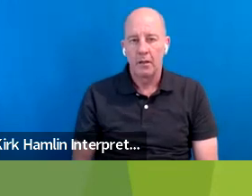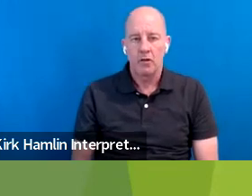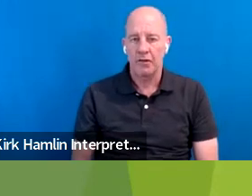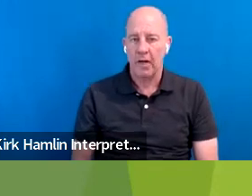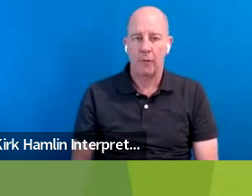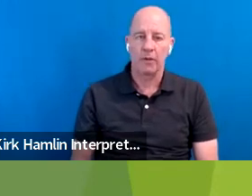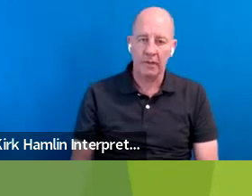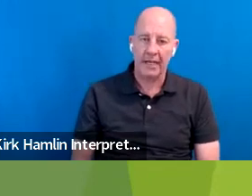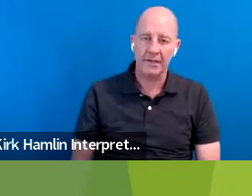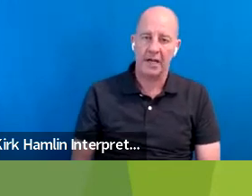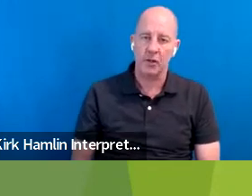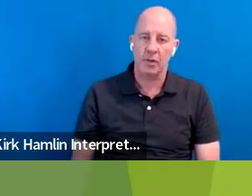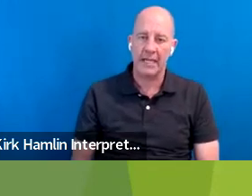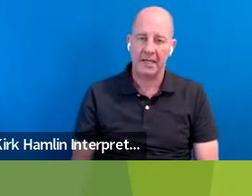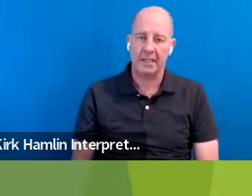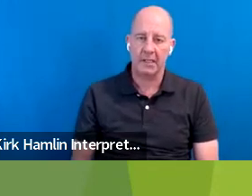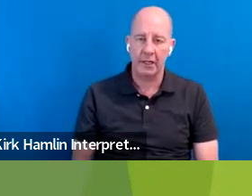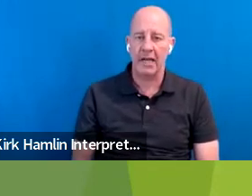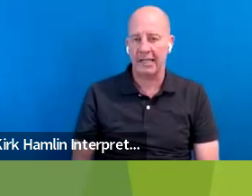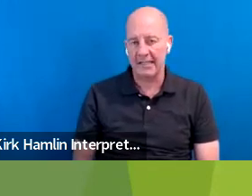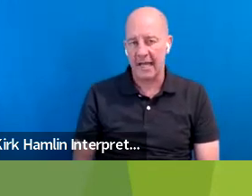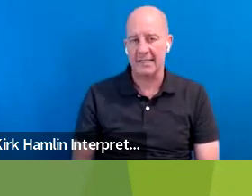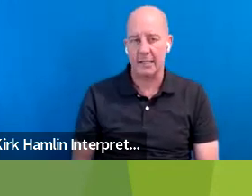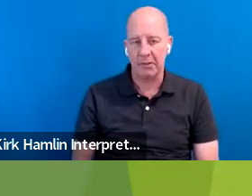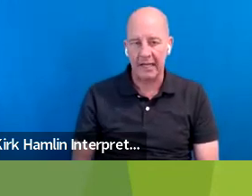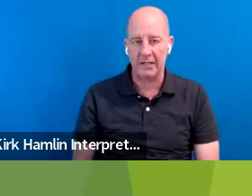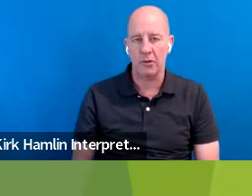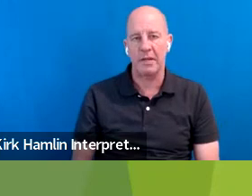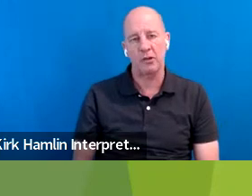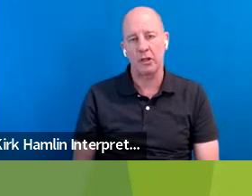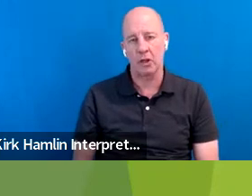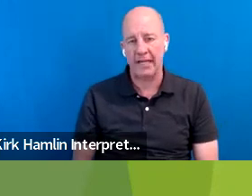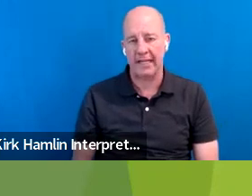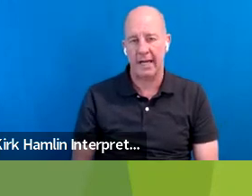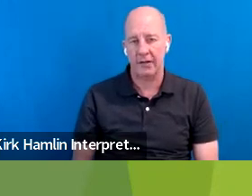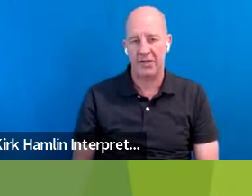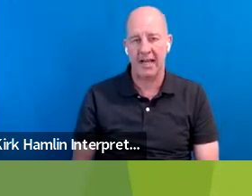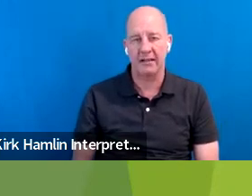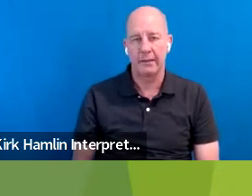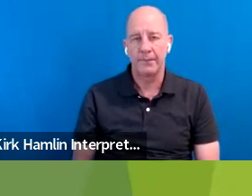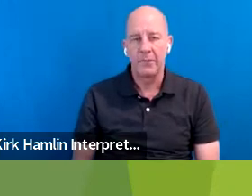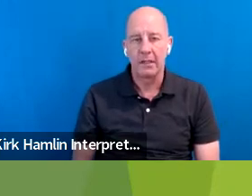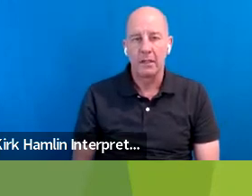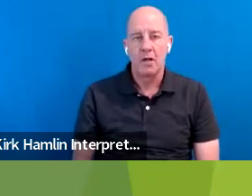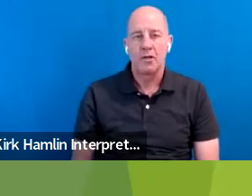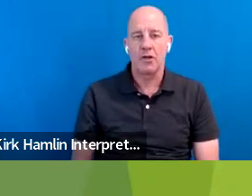And I really want to emphasize, you want to keep it clear and concise and plain, so people can look at it and understand.